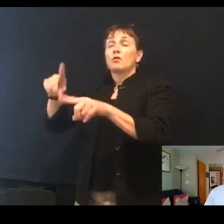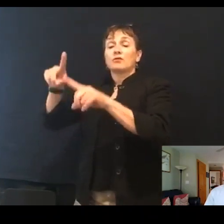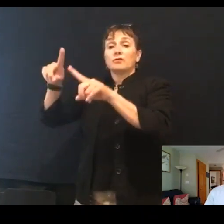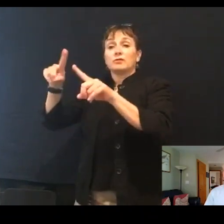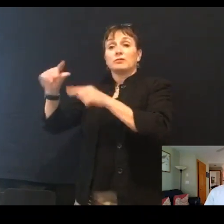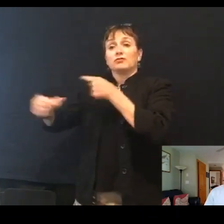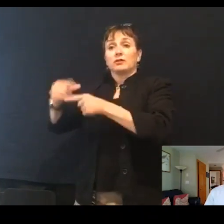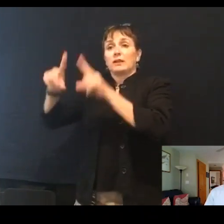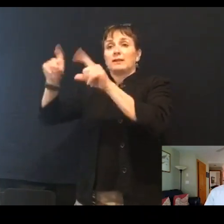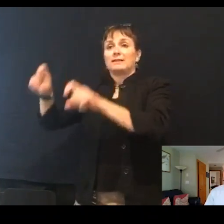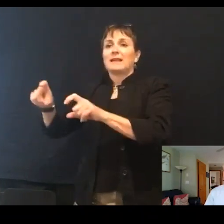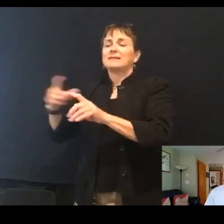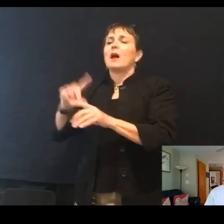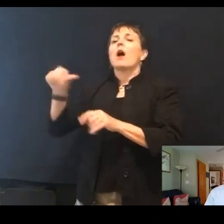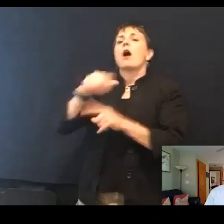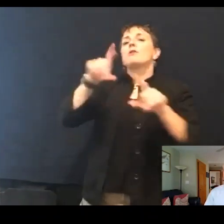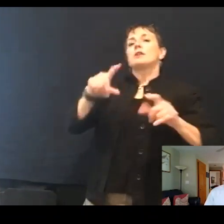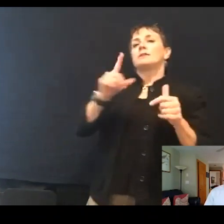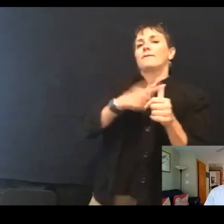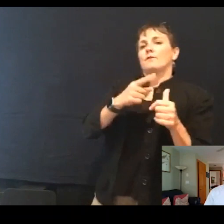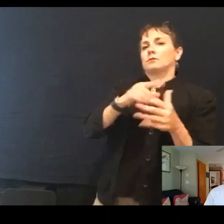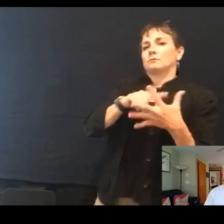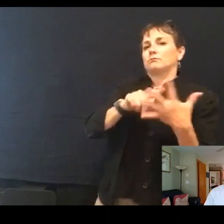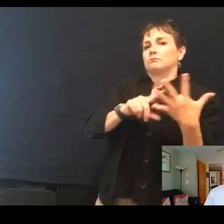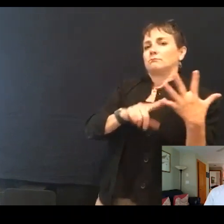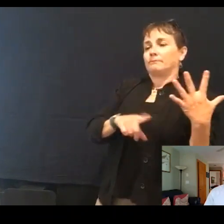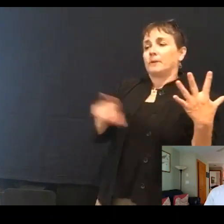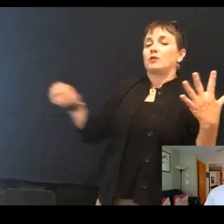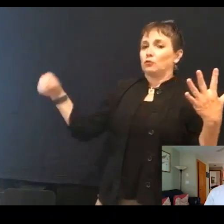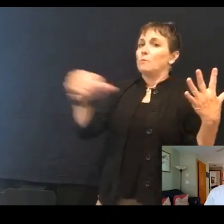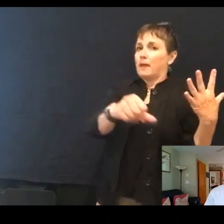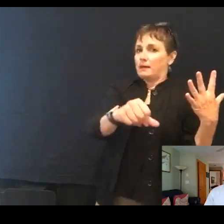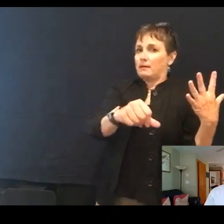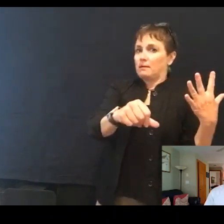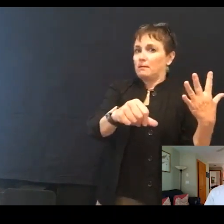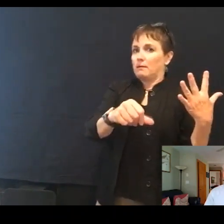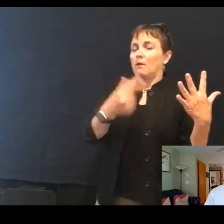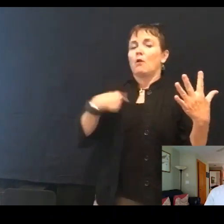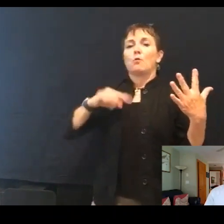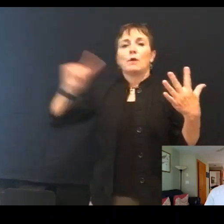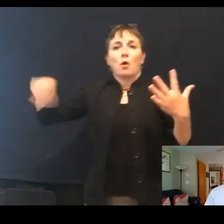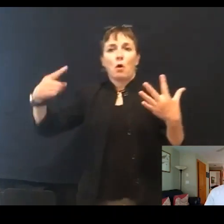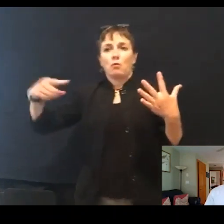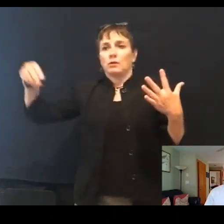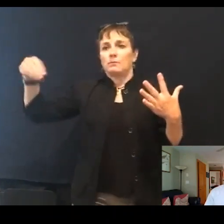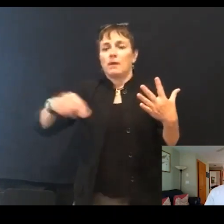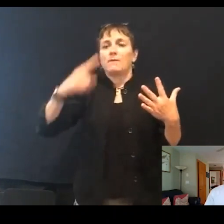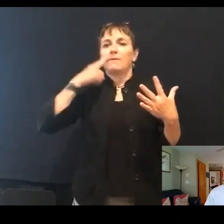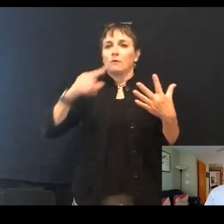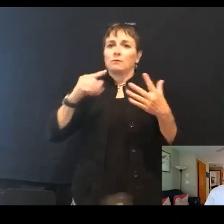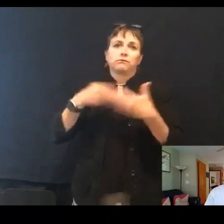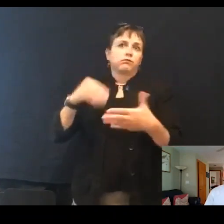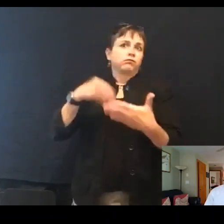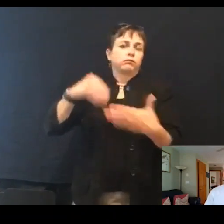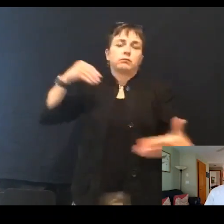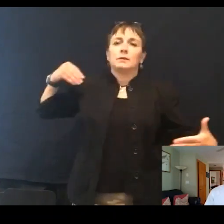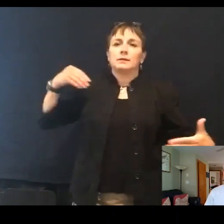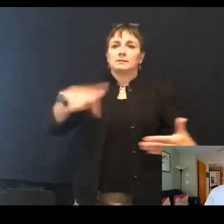If that is the case, we do not cover that cost either. We do cover the very expensive gene test,